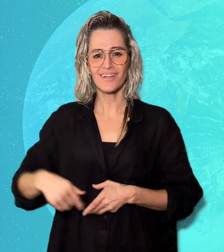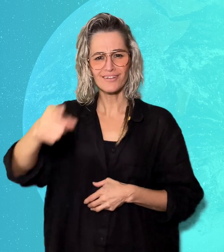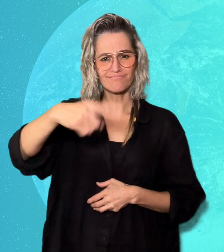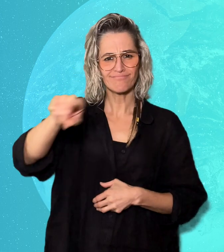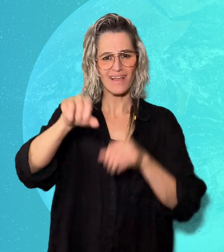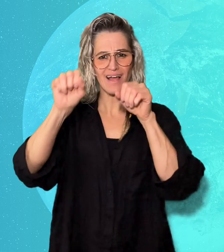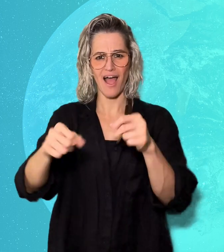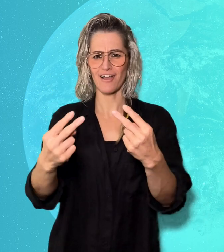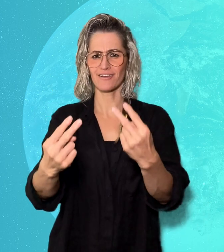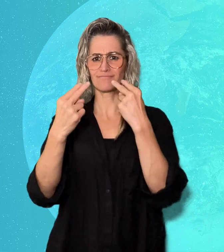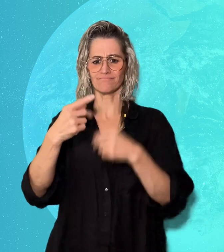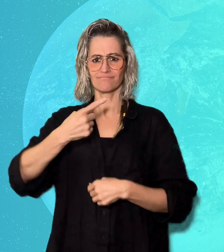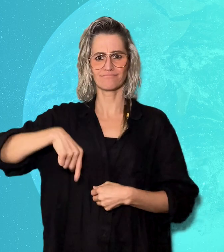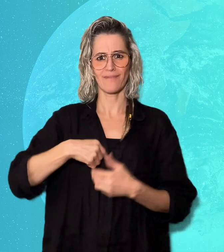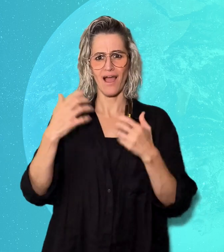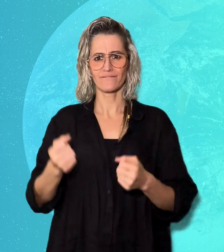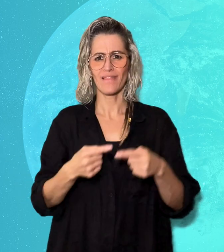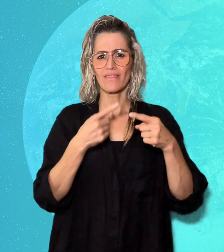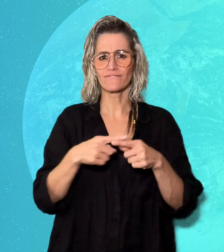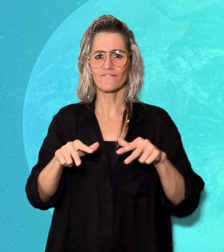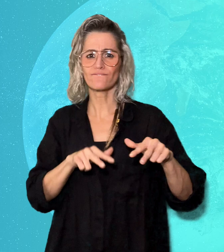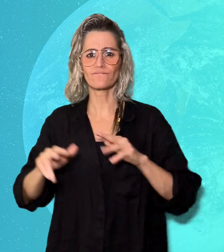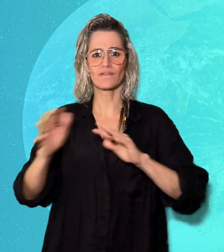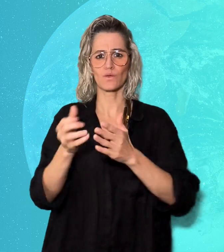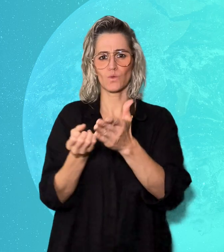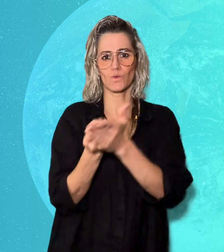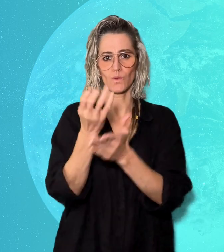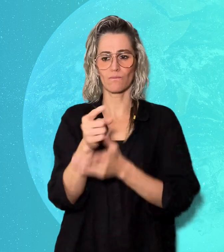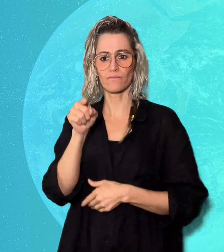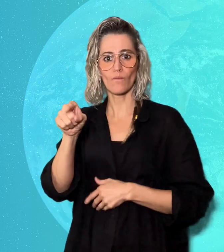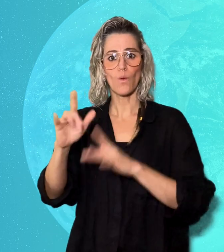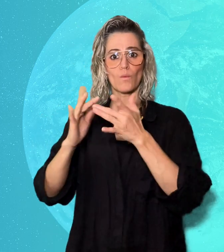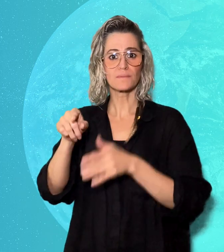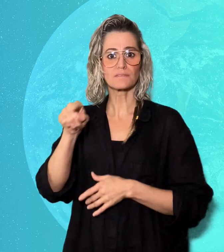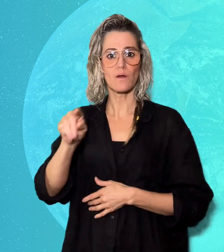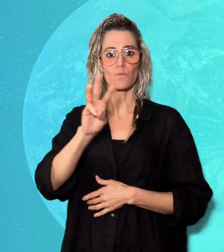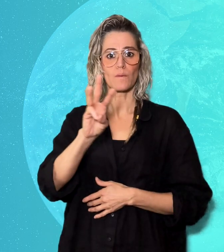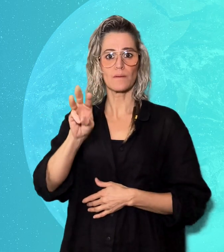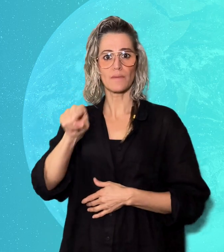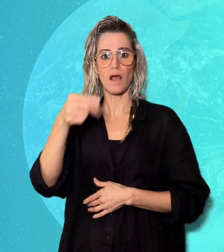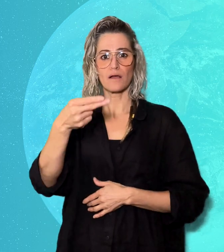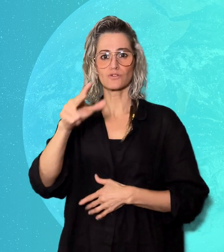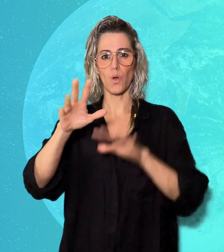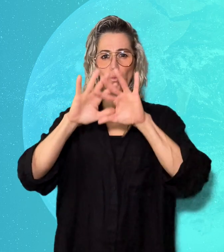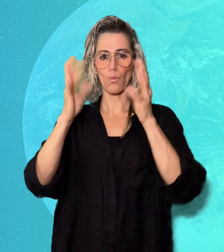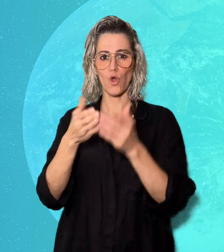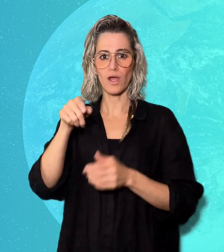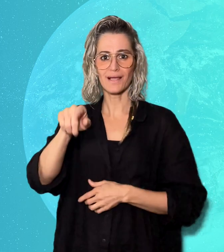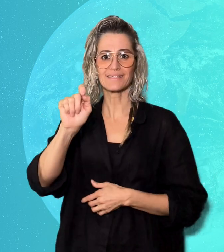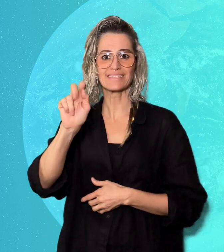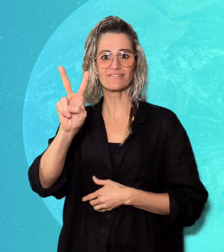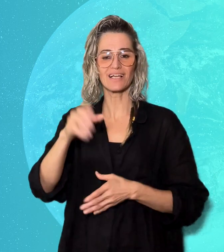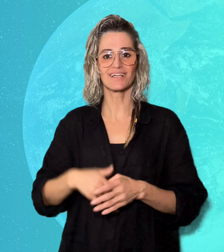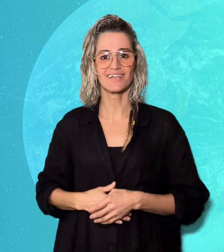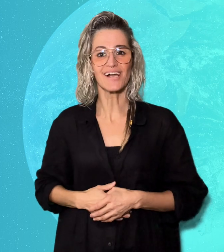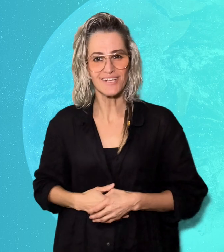You can watch all of our videos at www.h3world.tv.